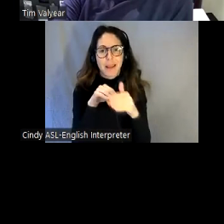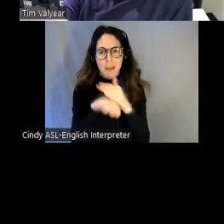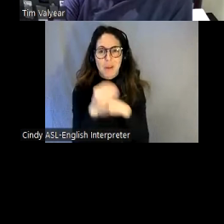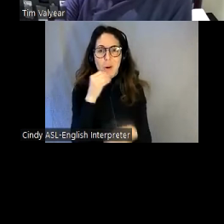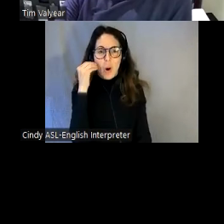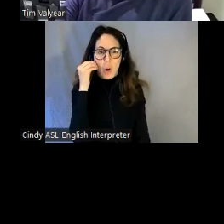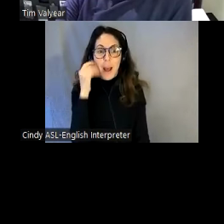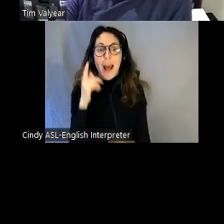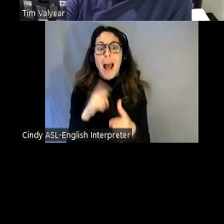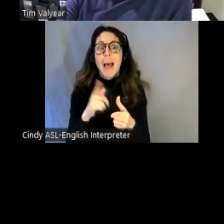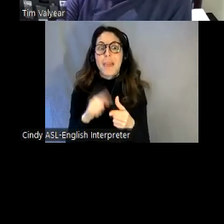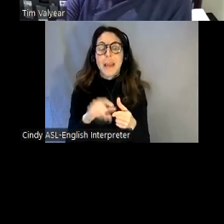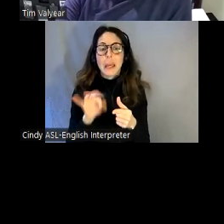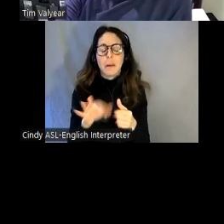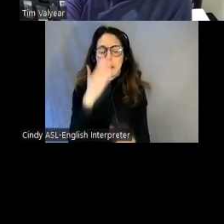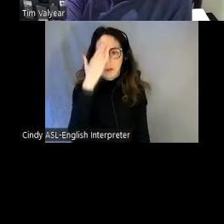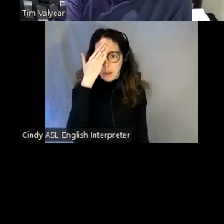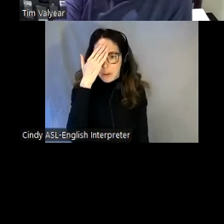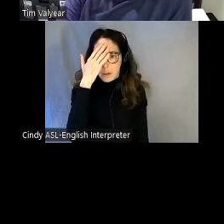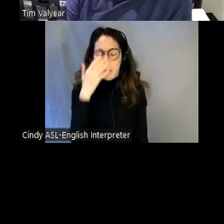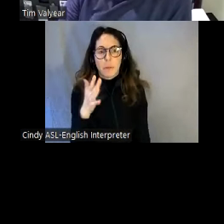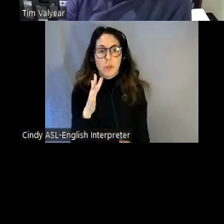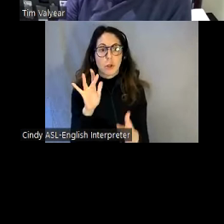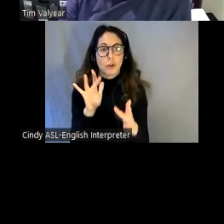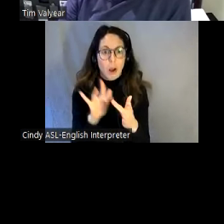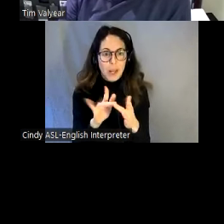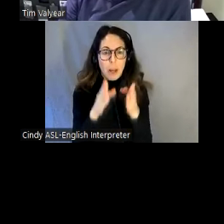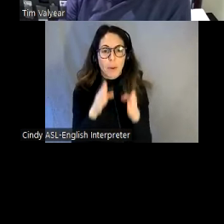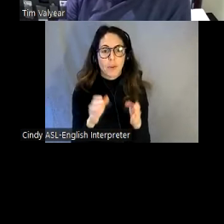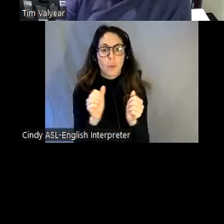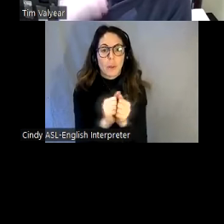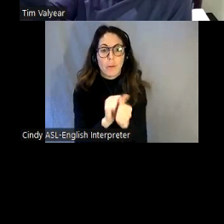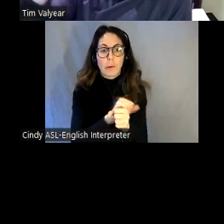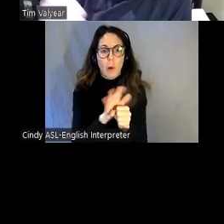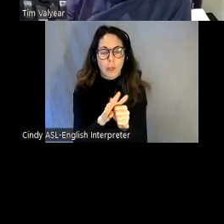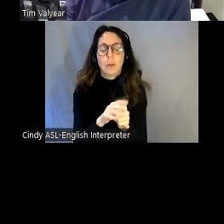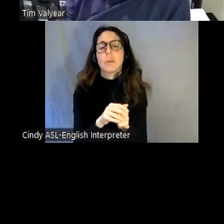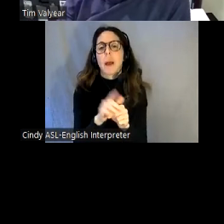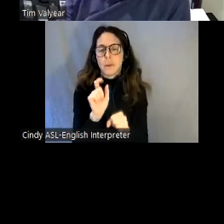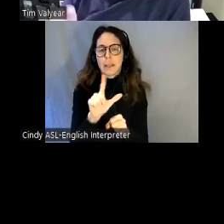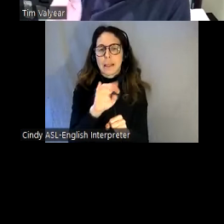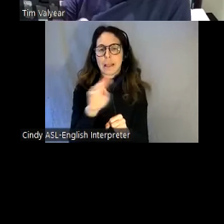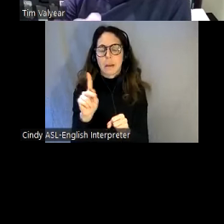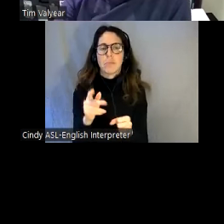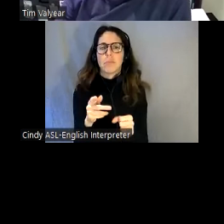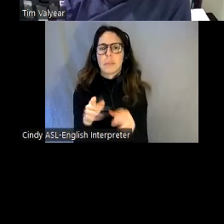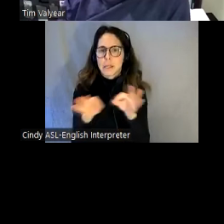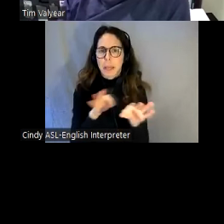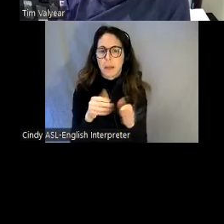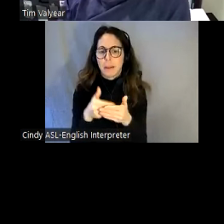continue to have your attendants doing did link before they come in to your home. And there is oh, I have